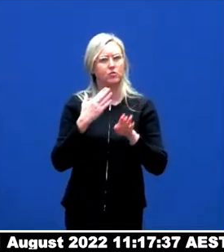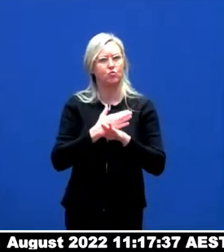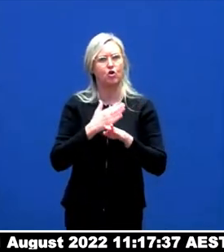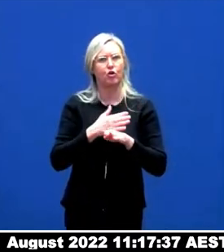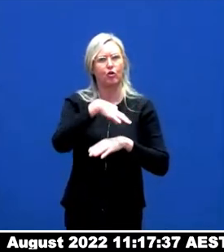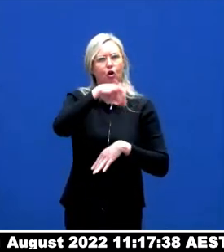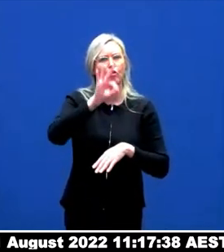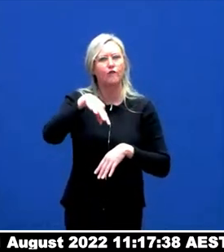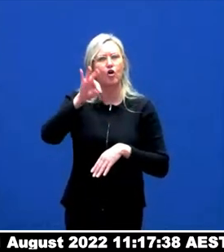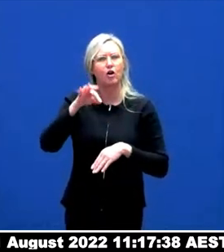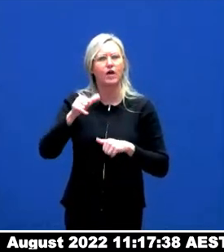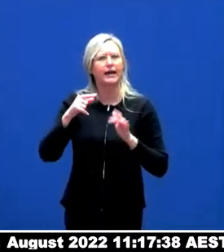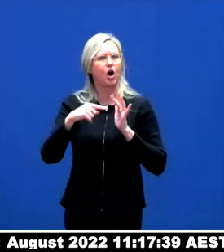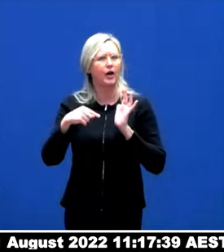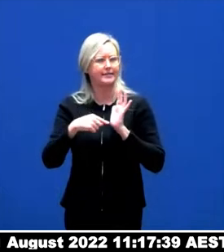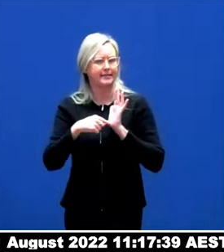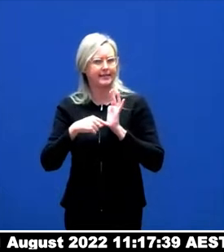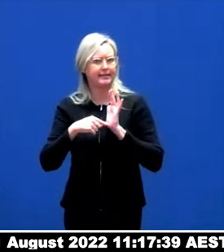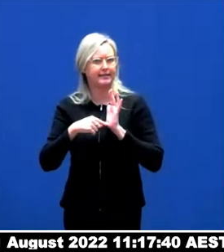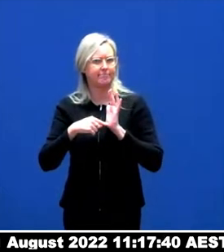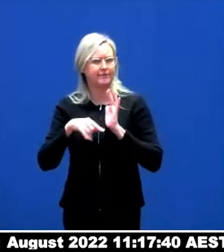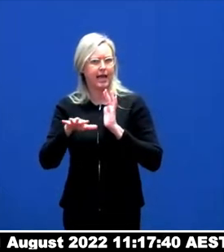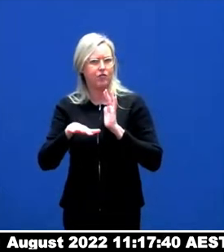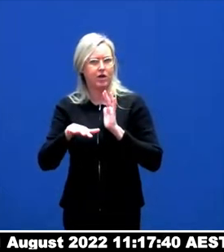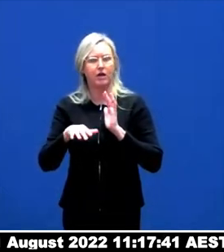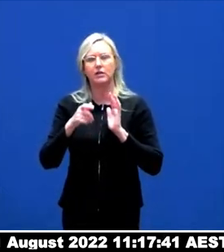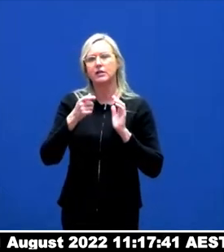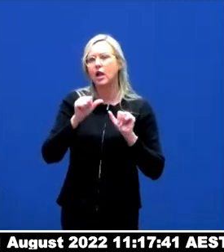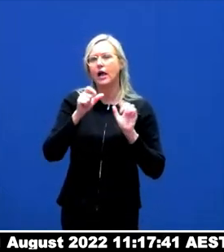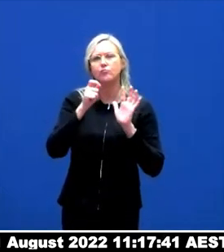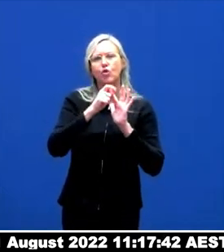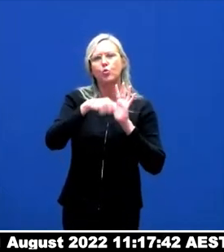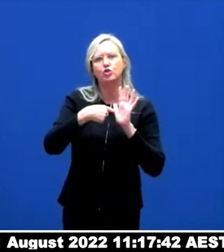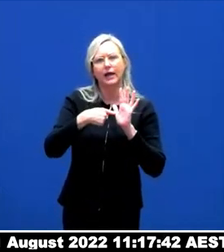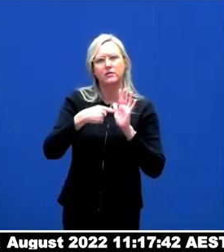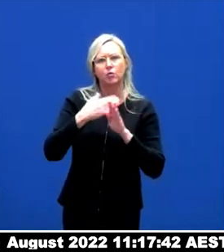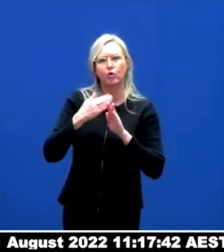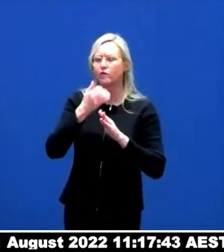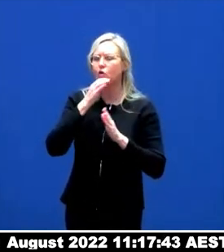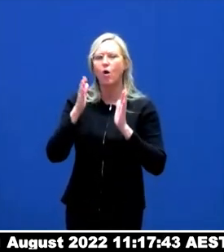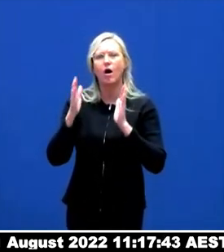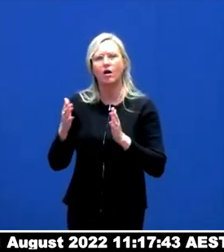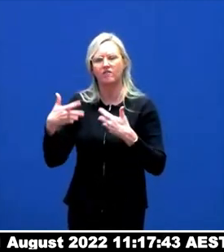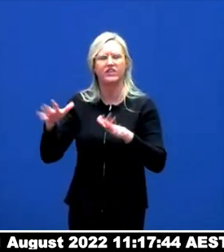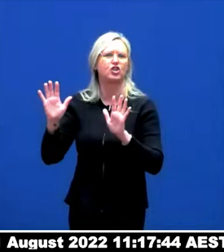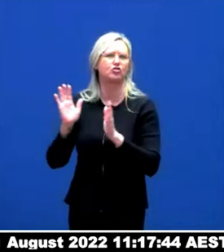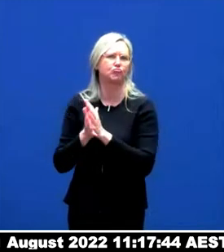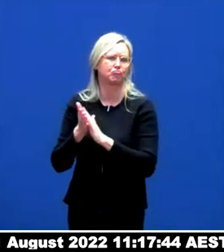technology, IT. That involved project work and that involved, let's say, putting out